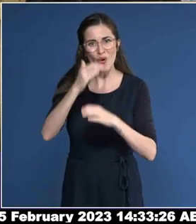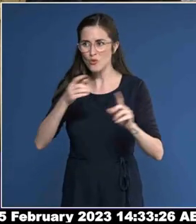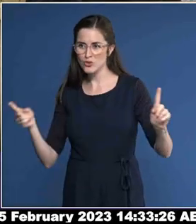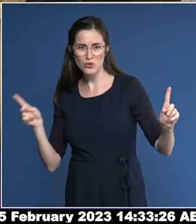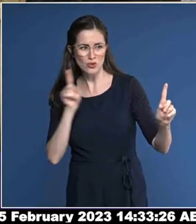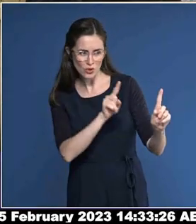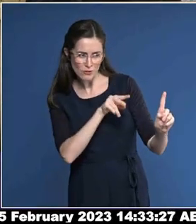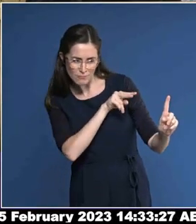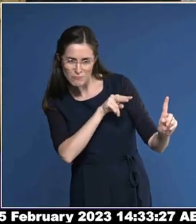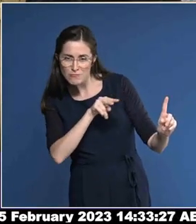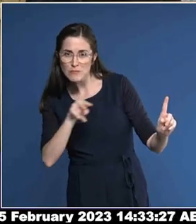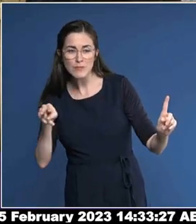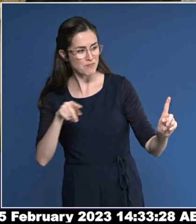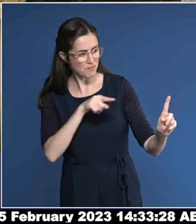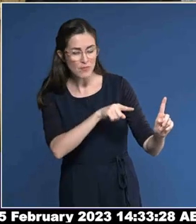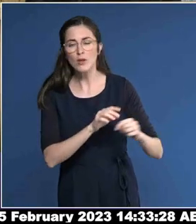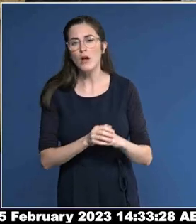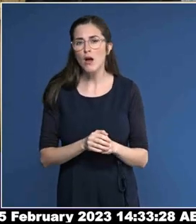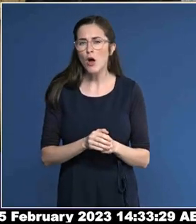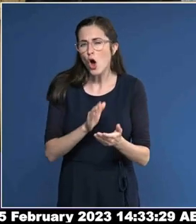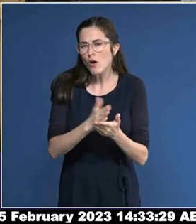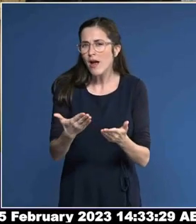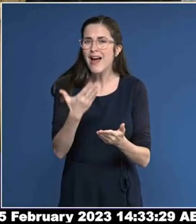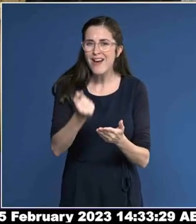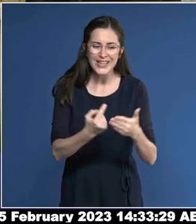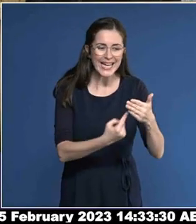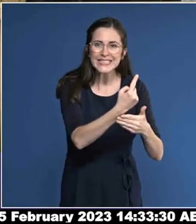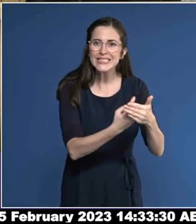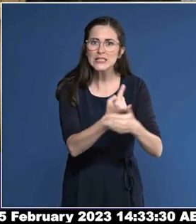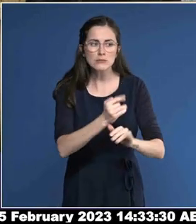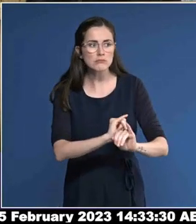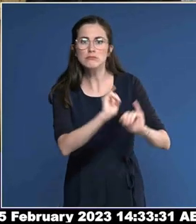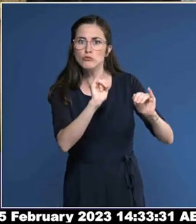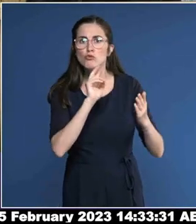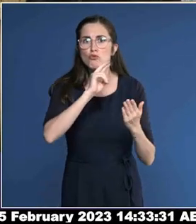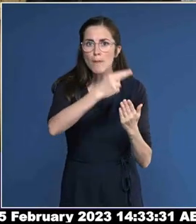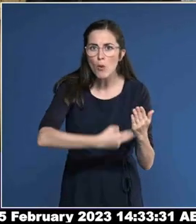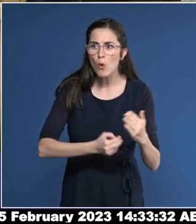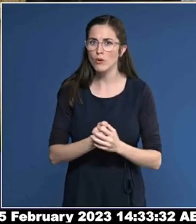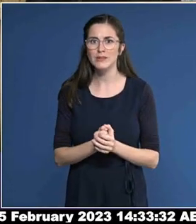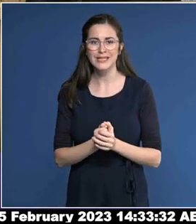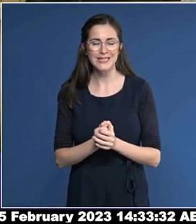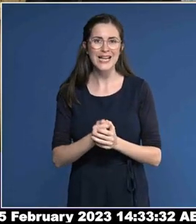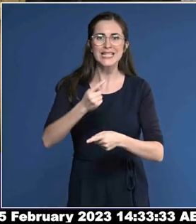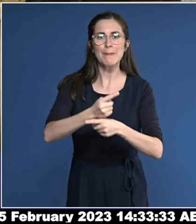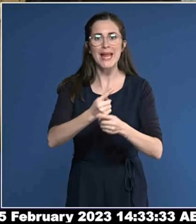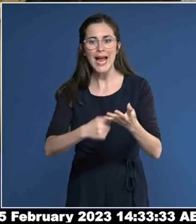Yes, we have incident reporting. We may have a positive speaking-up culture, a welcoming of complaints, anonymous complaints, protective disclosure.